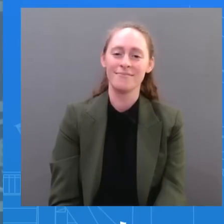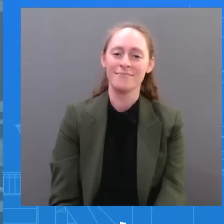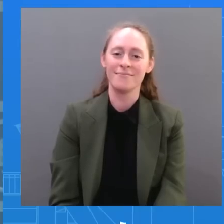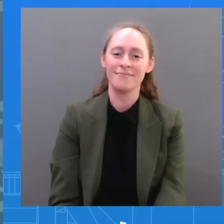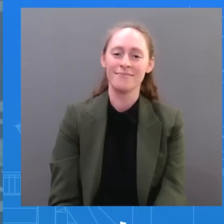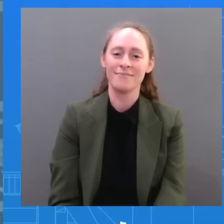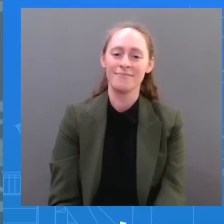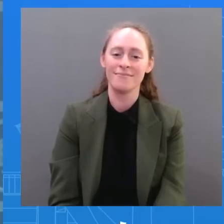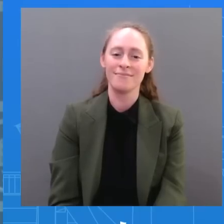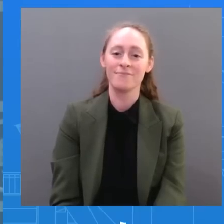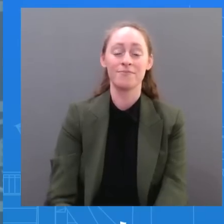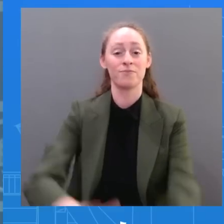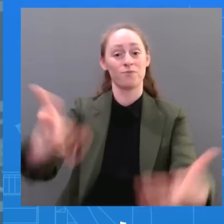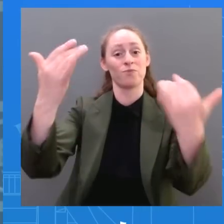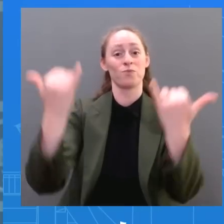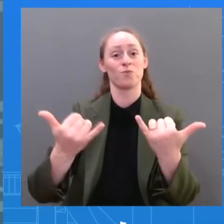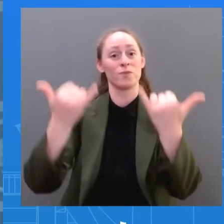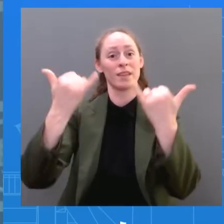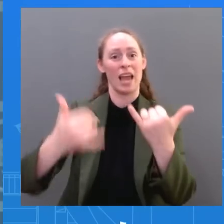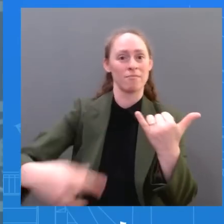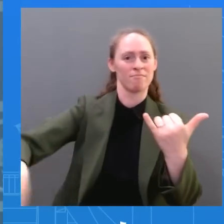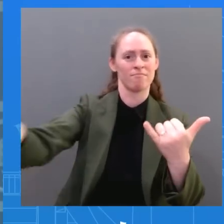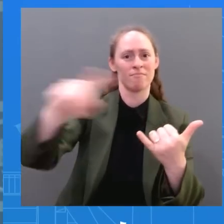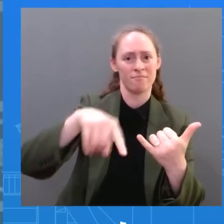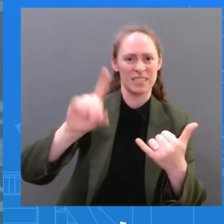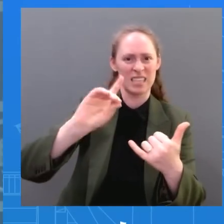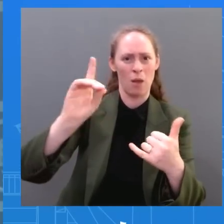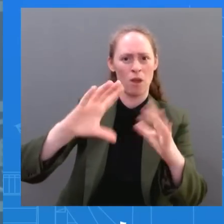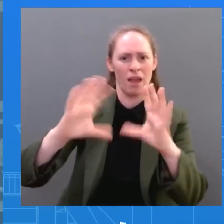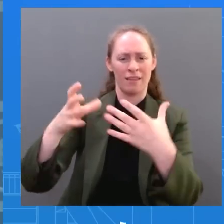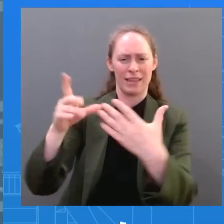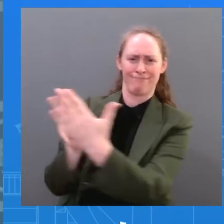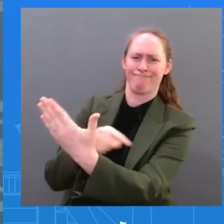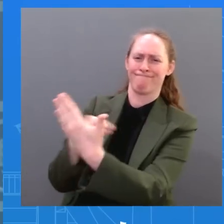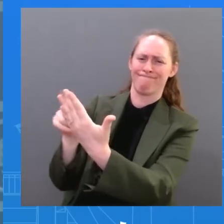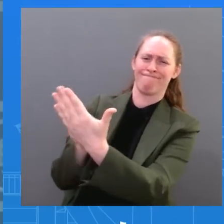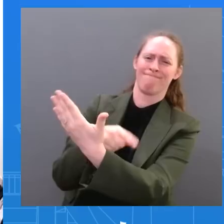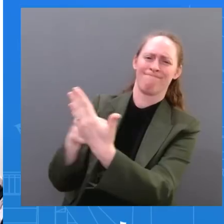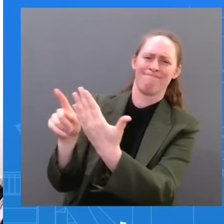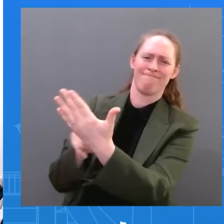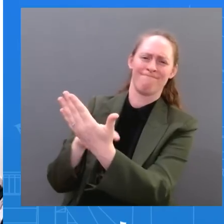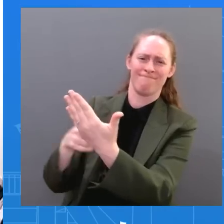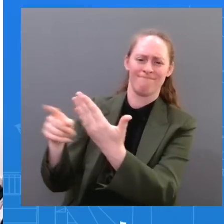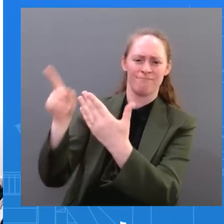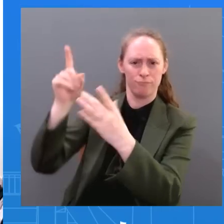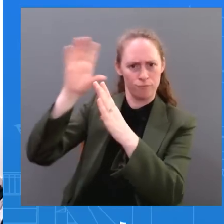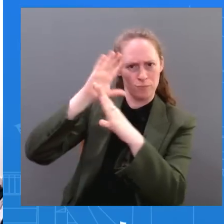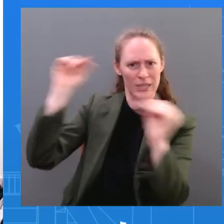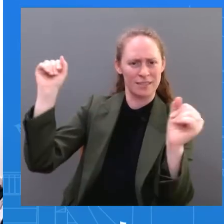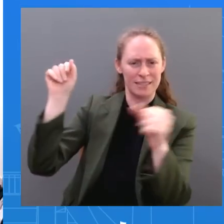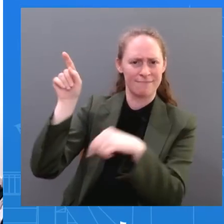criticized President Biden over his comments last week saying that he supports selling F-16 fighter jets to Turkey.